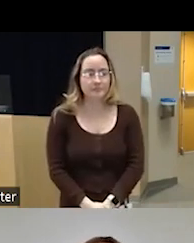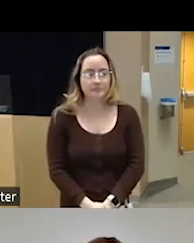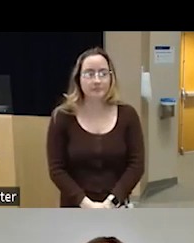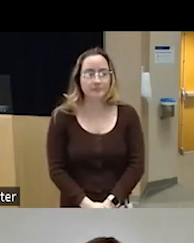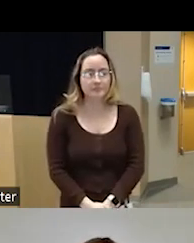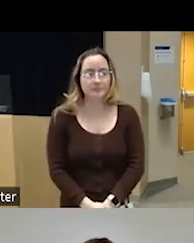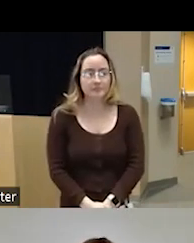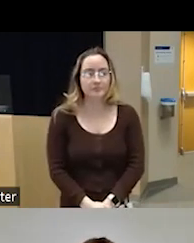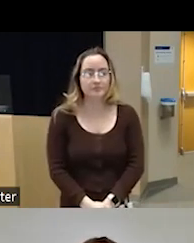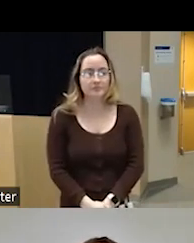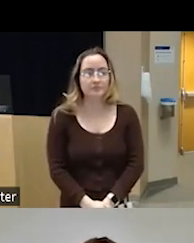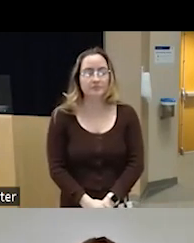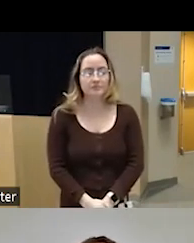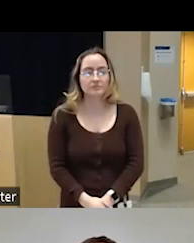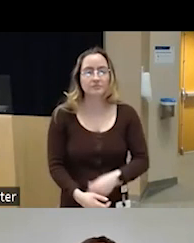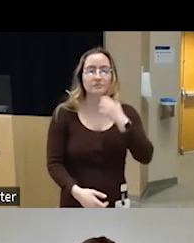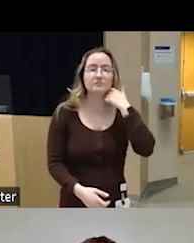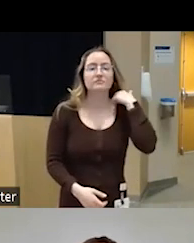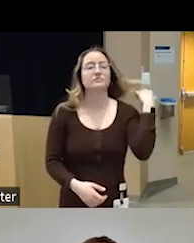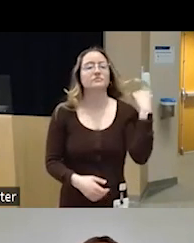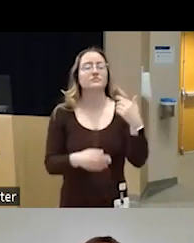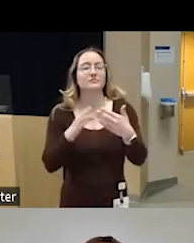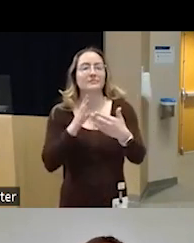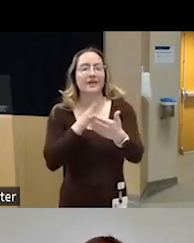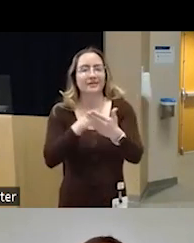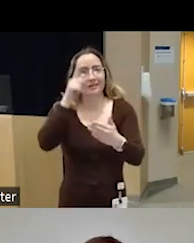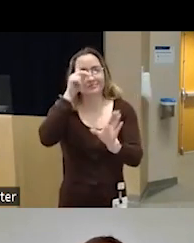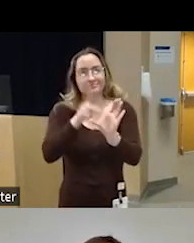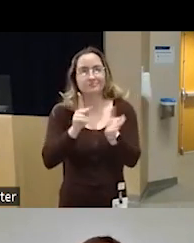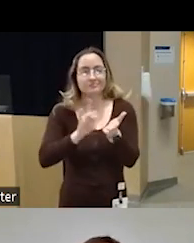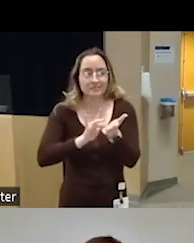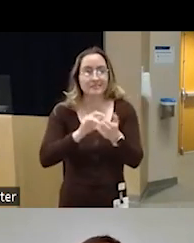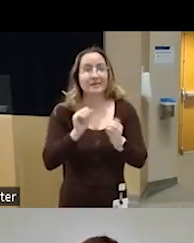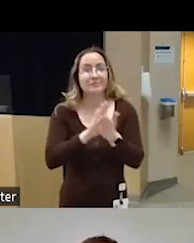although antipsychotics as I just mentioned can worsen cardiomedabolic status